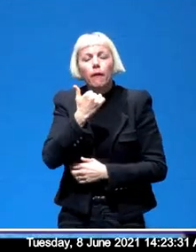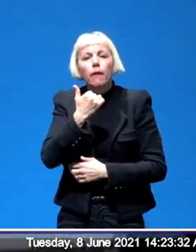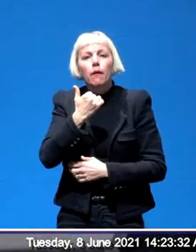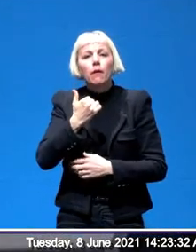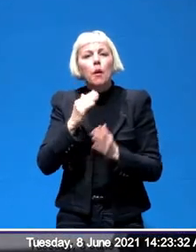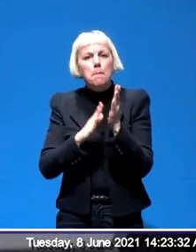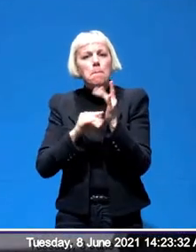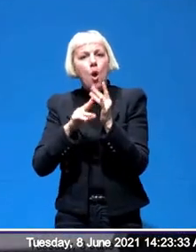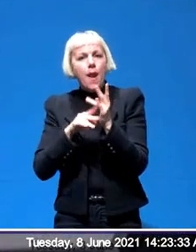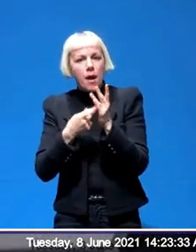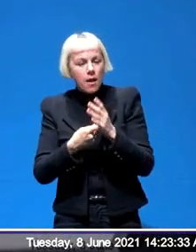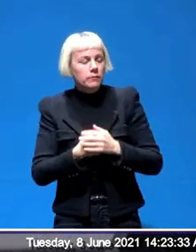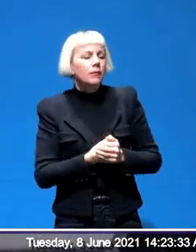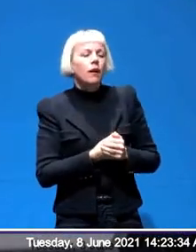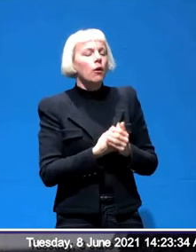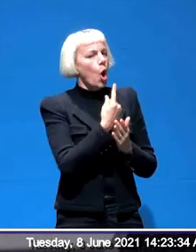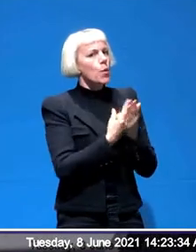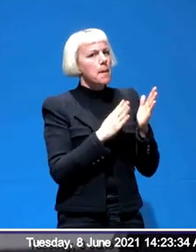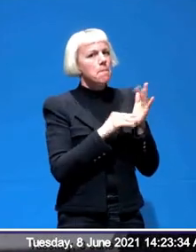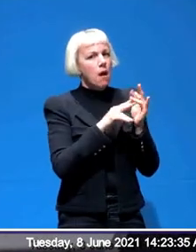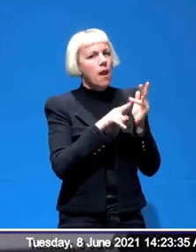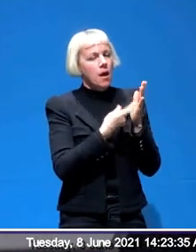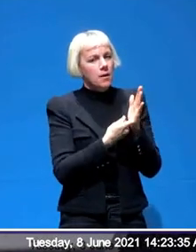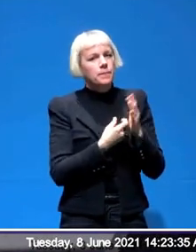How is it that in your reviews that you have told us about,